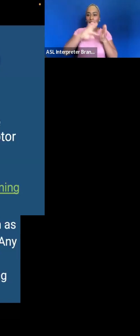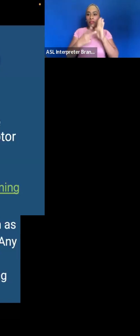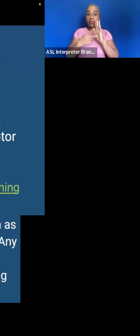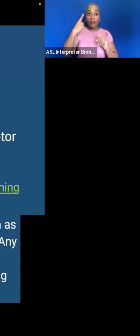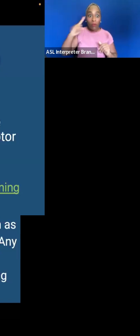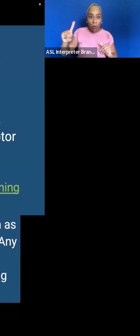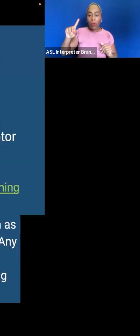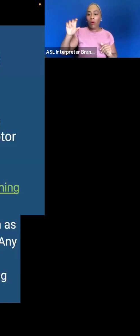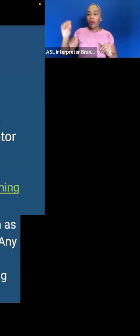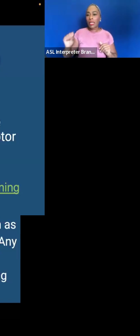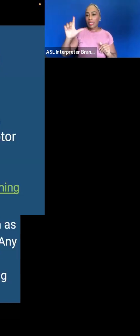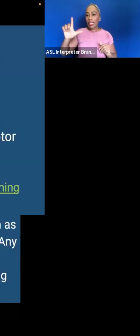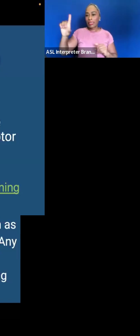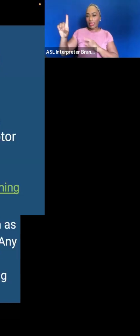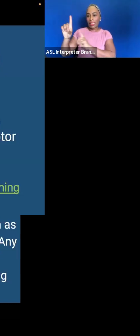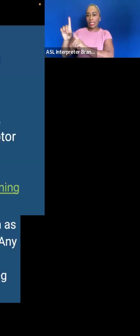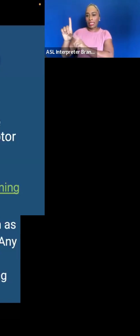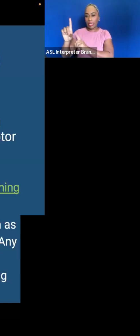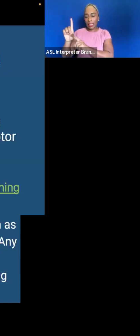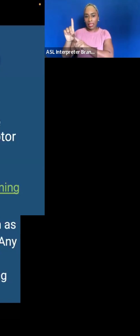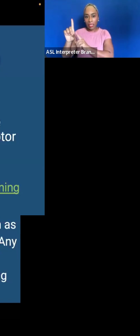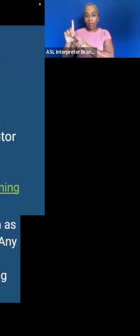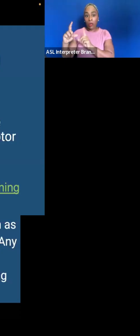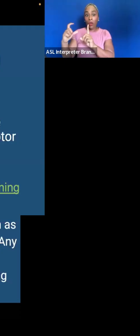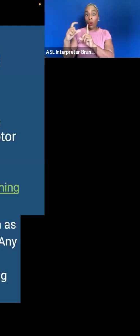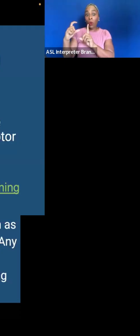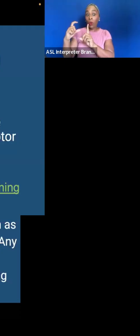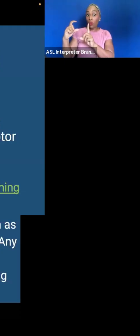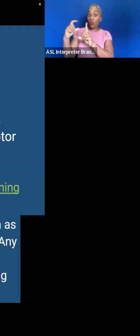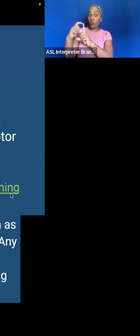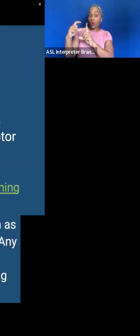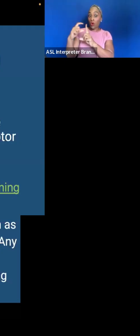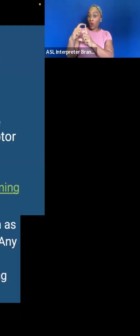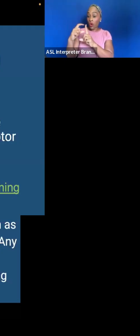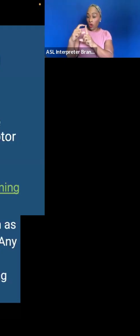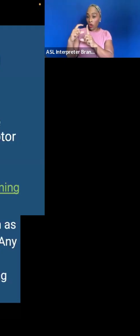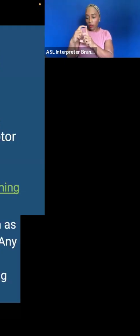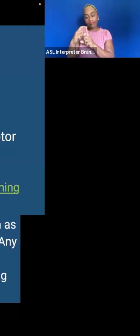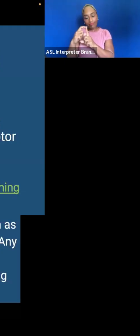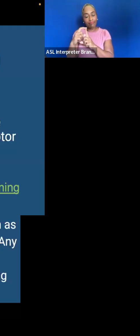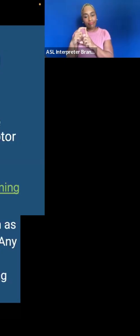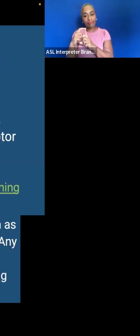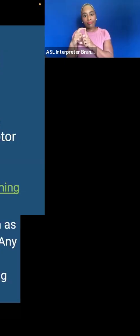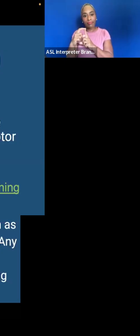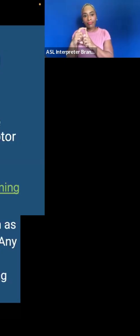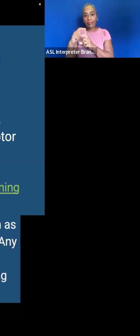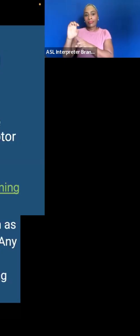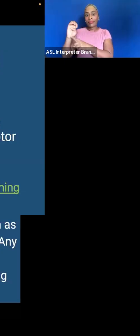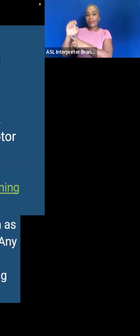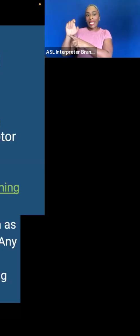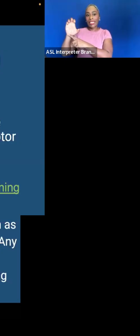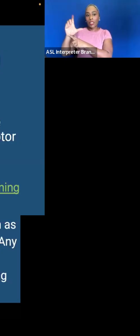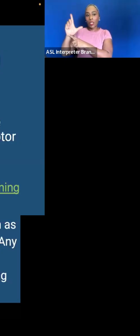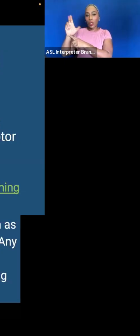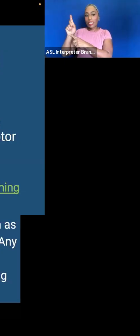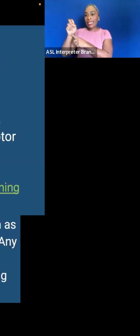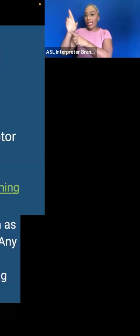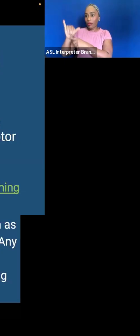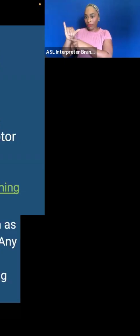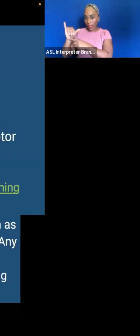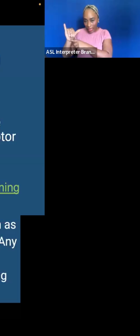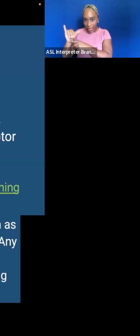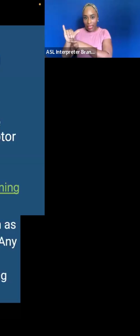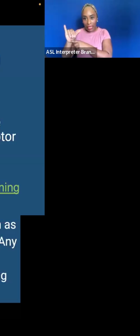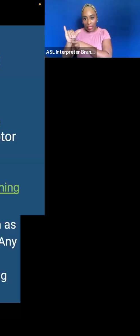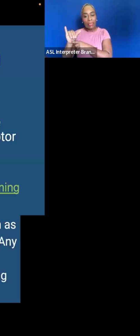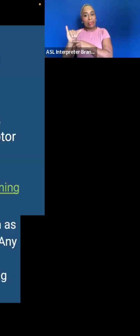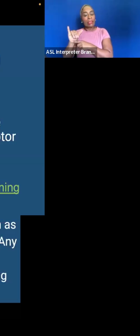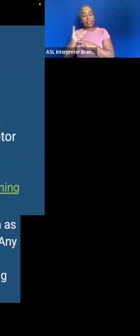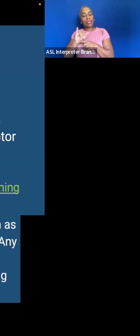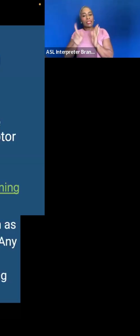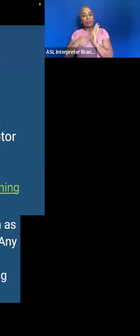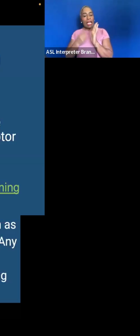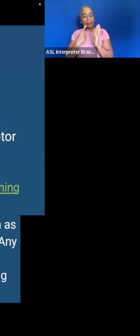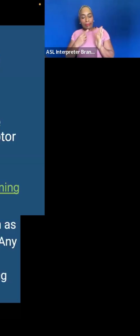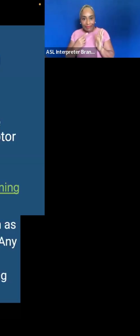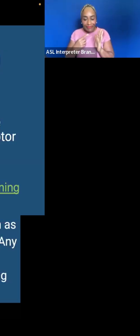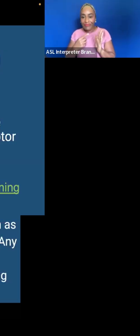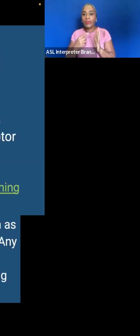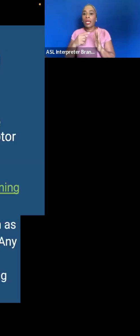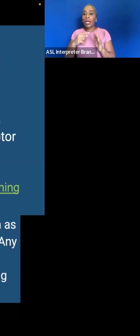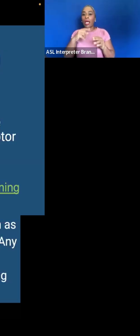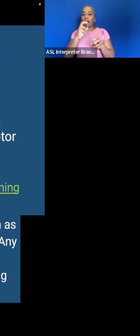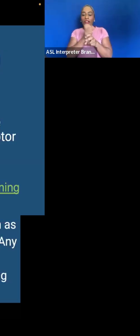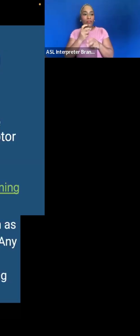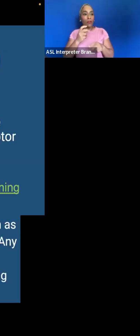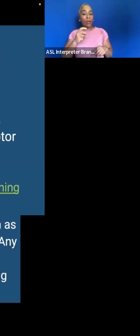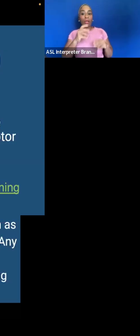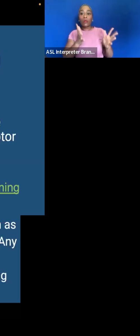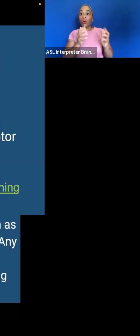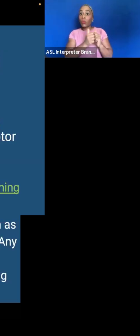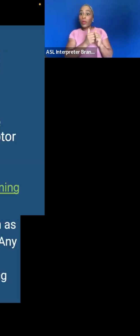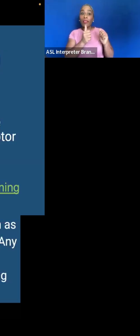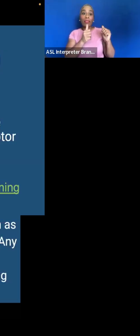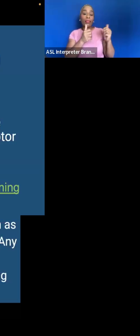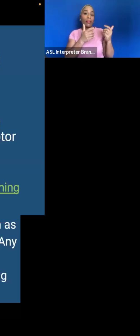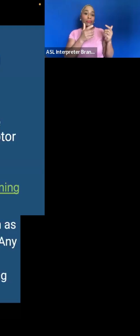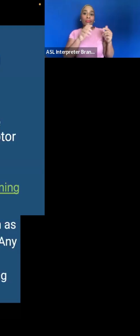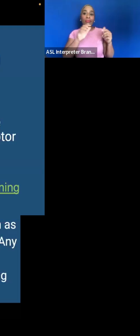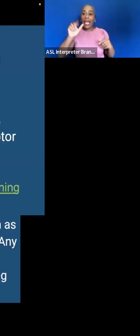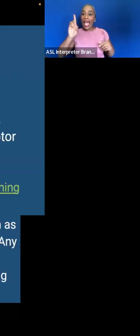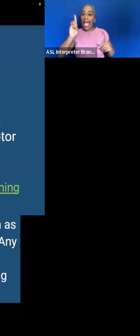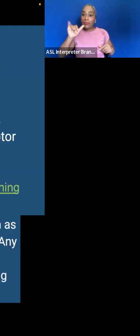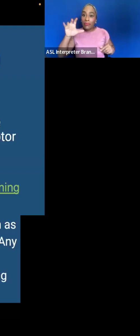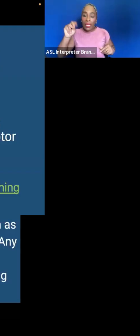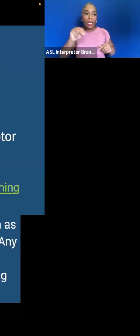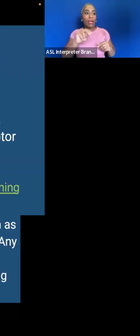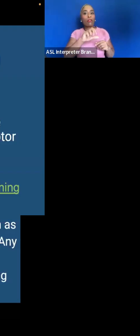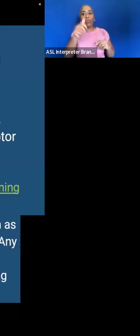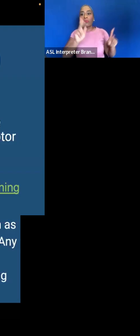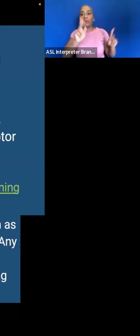And again, that word primarily is the key word that you really have to pivot around when talking with administrators, talking with the child study team about the presence of a possibility of